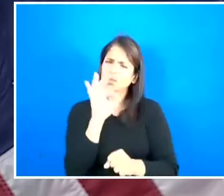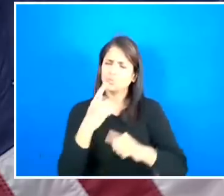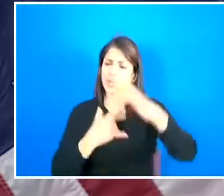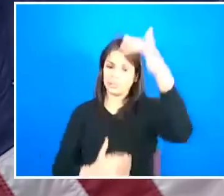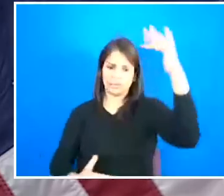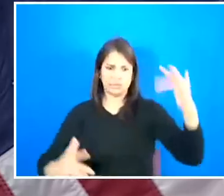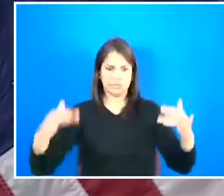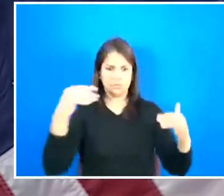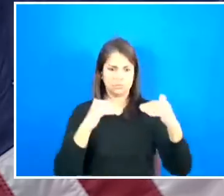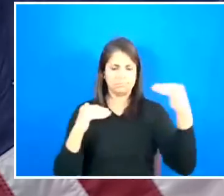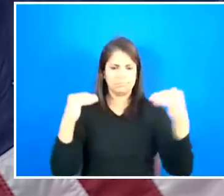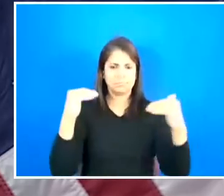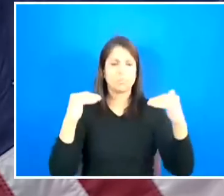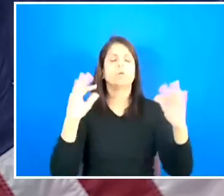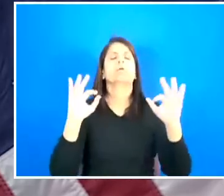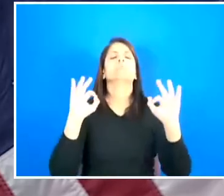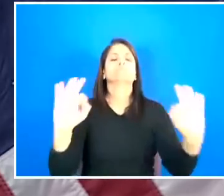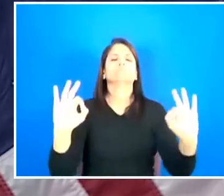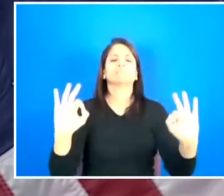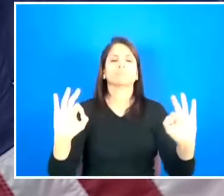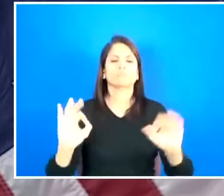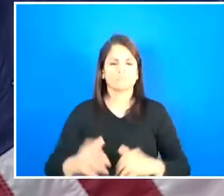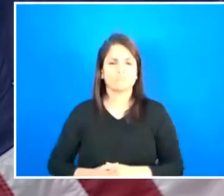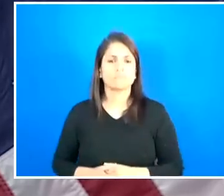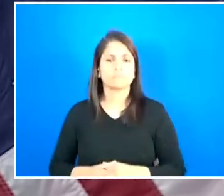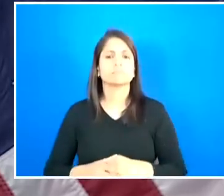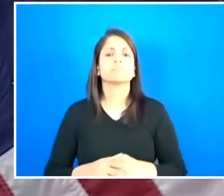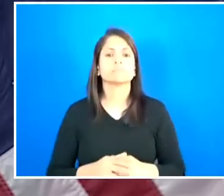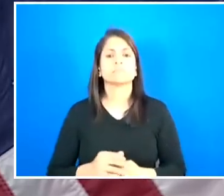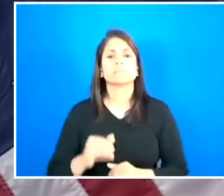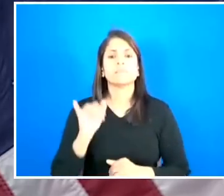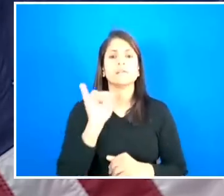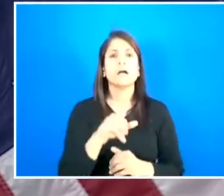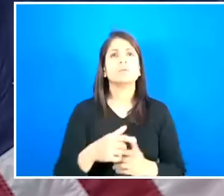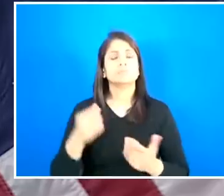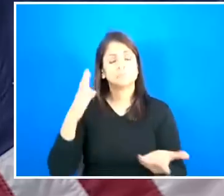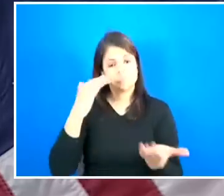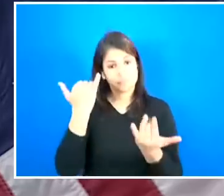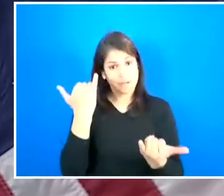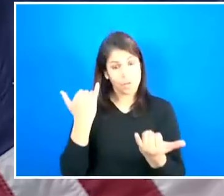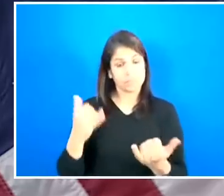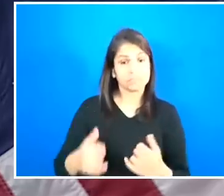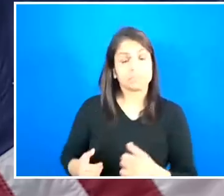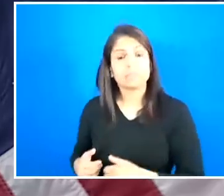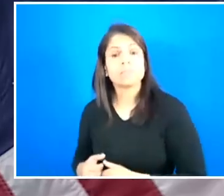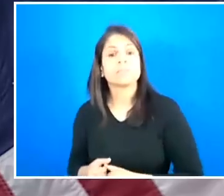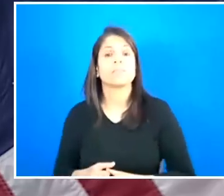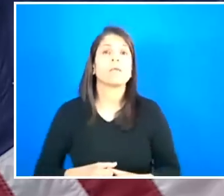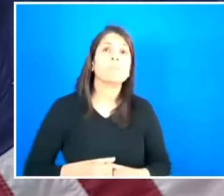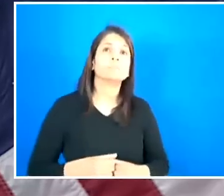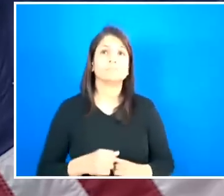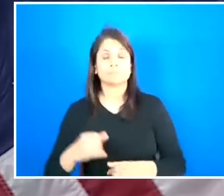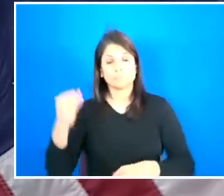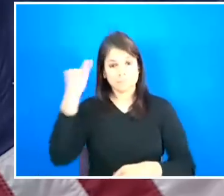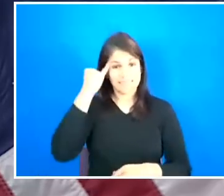THE HORRLIBE IMPACT ON THE BUDGET THAT 'S USED TO PROVIDE SERVICES TO PEOPLE, IF IT'S REALLY, REALLY